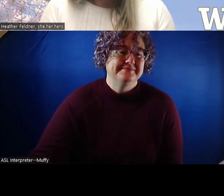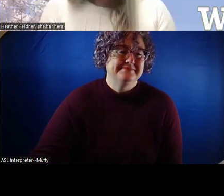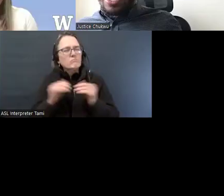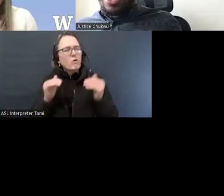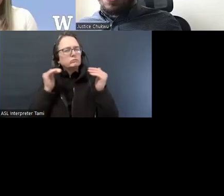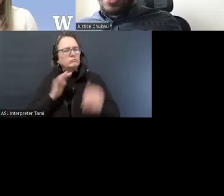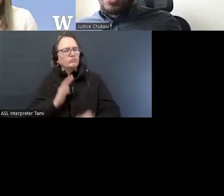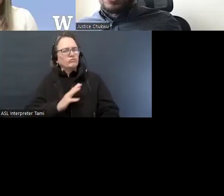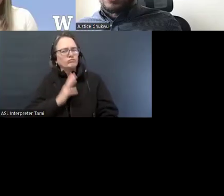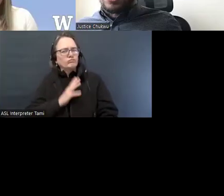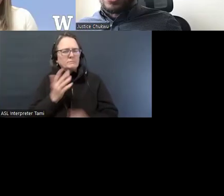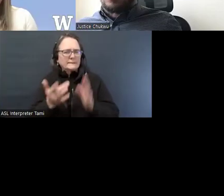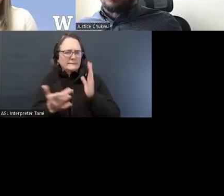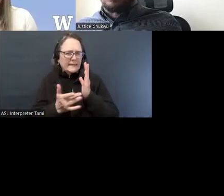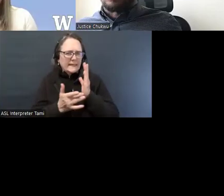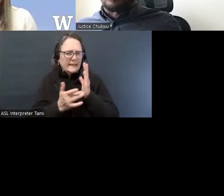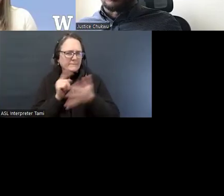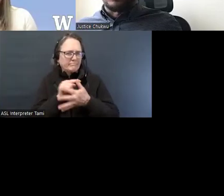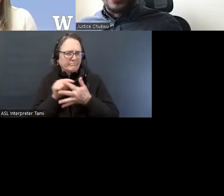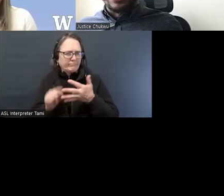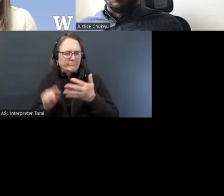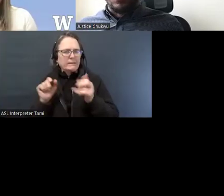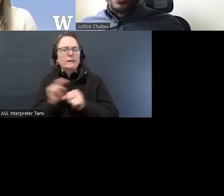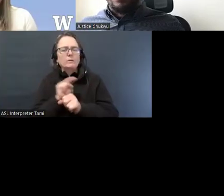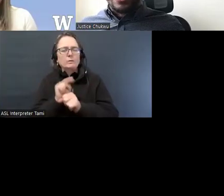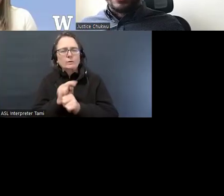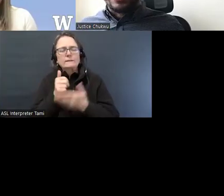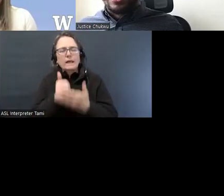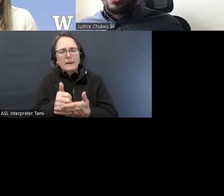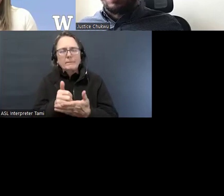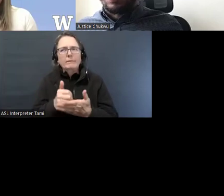that can help in doing some more advanced things, you know,